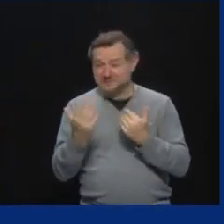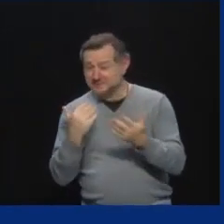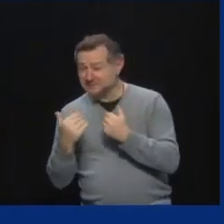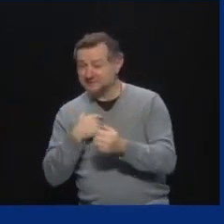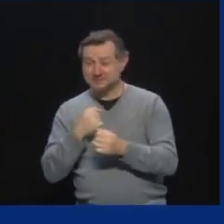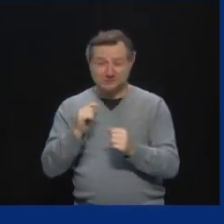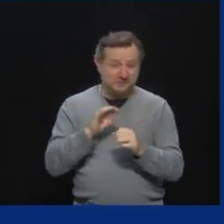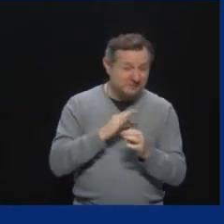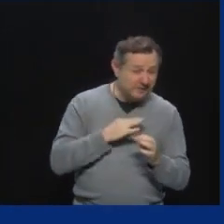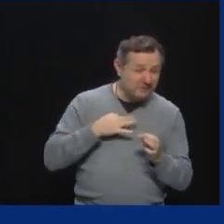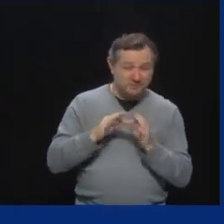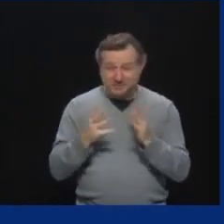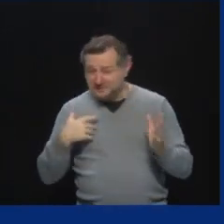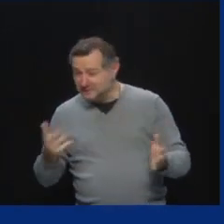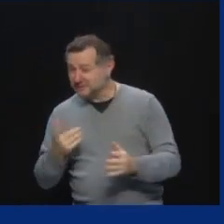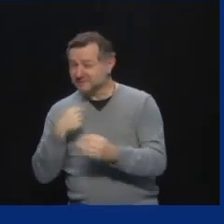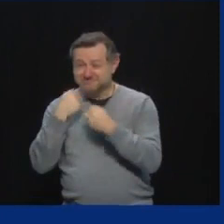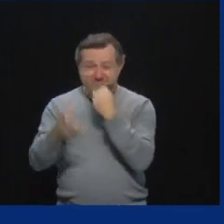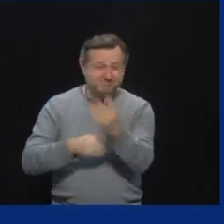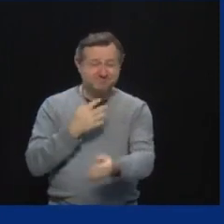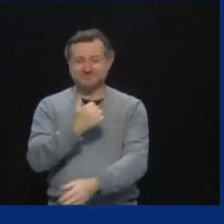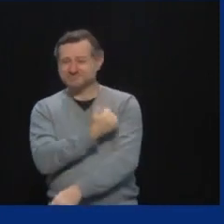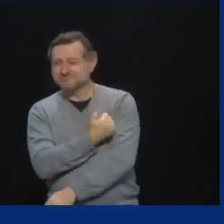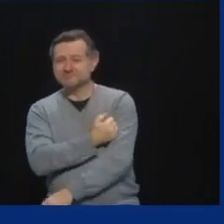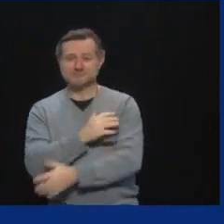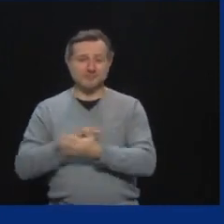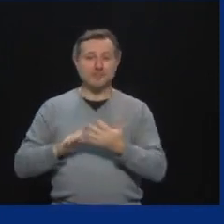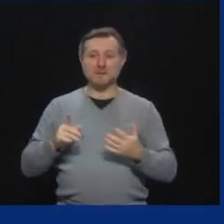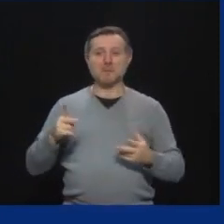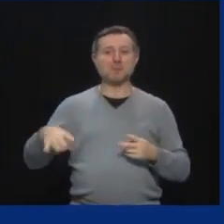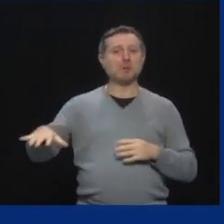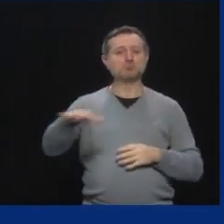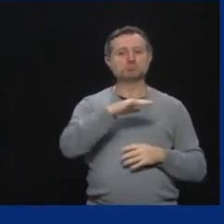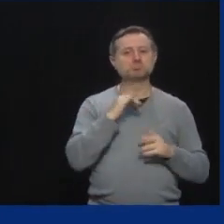it was universal. The support we received from the hospital leaders, the